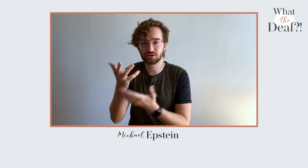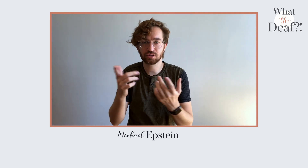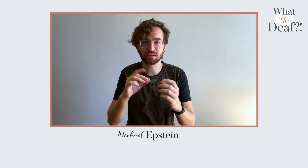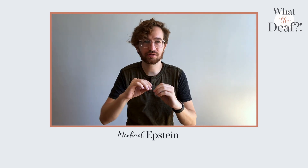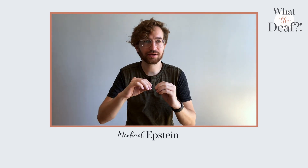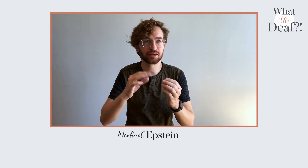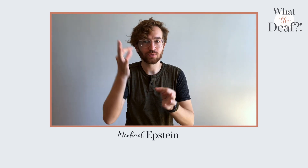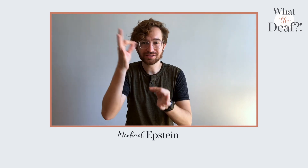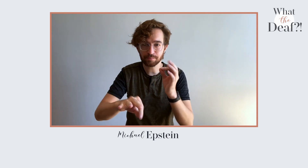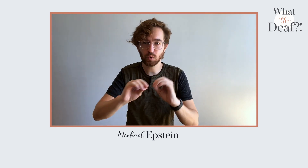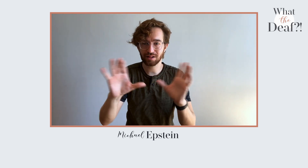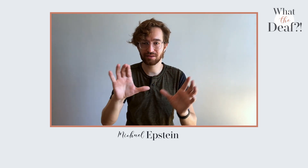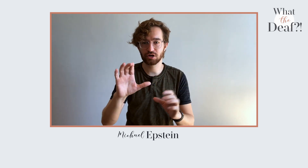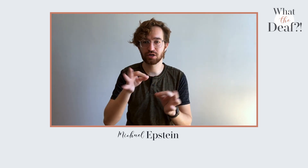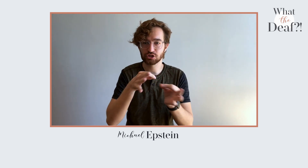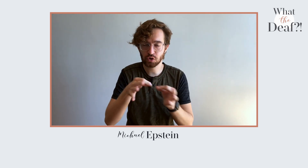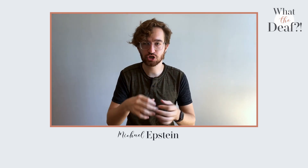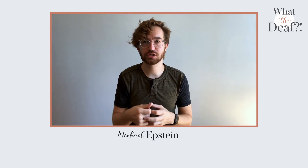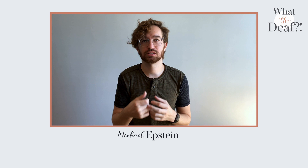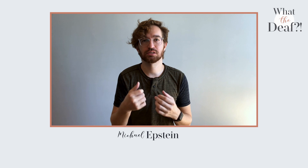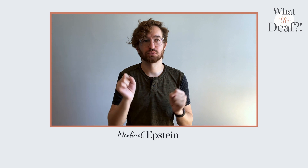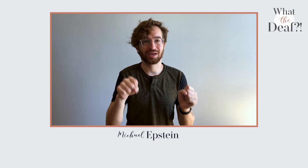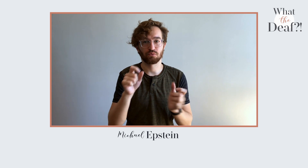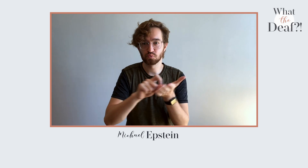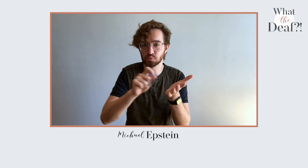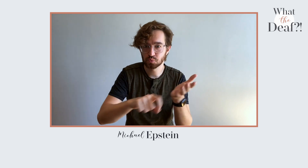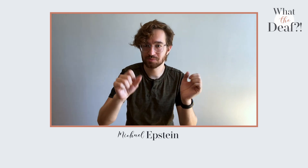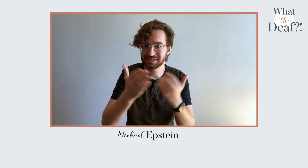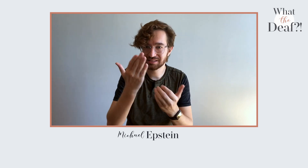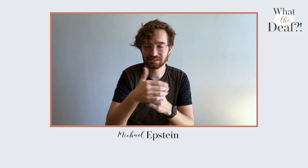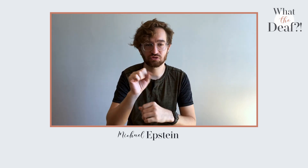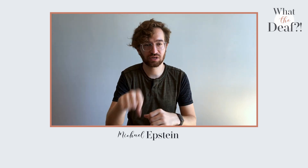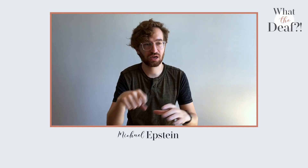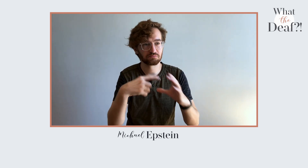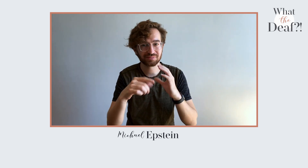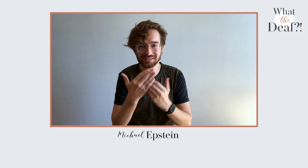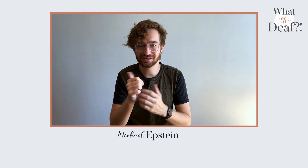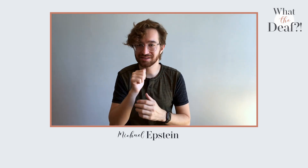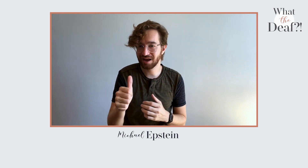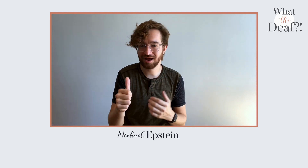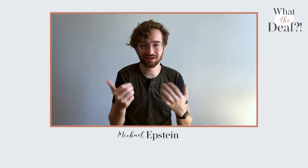Very simple, clear directions. You can write things down easily. You can send information via email.